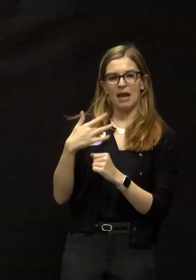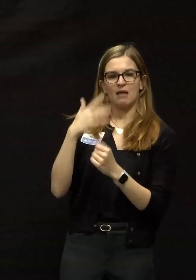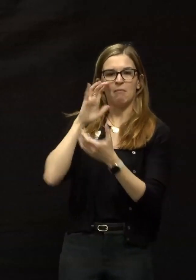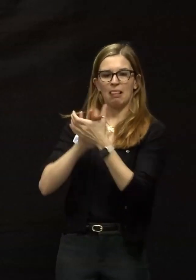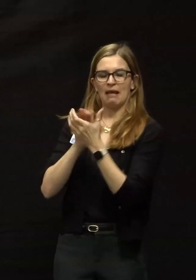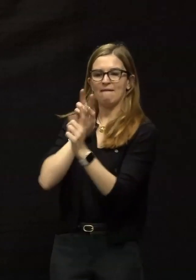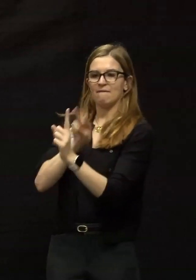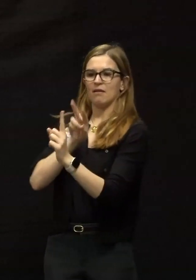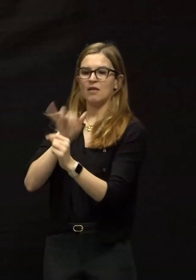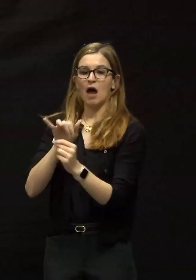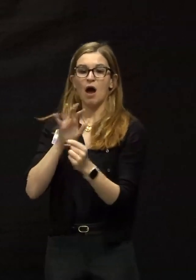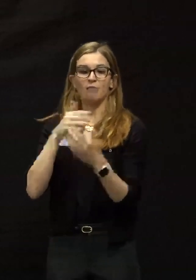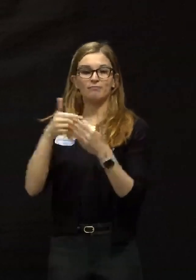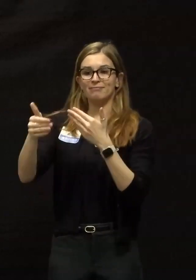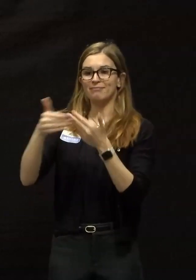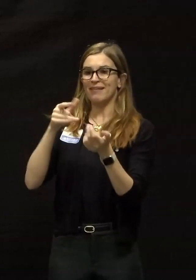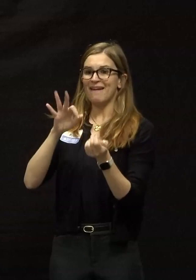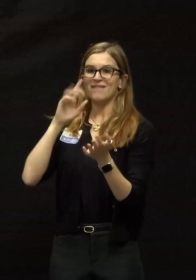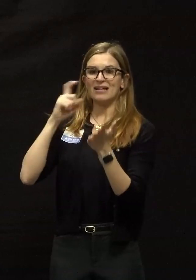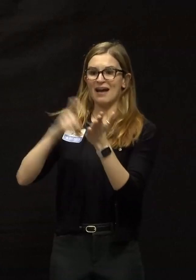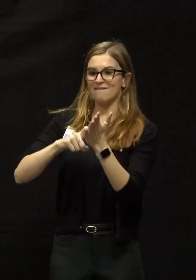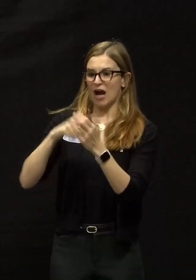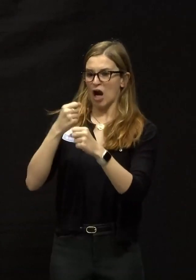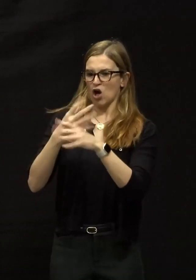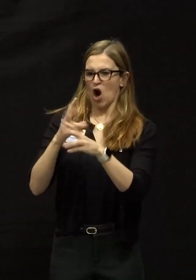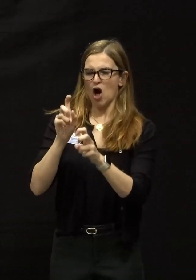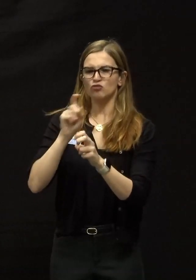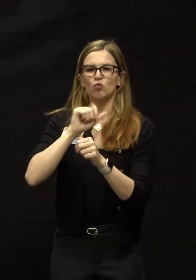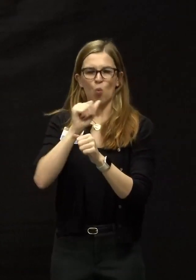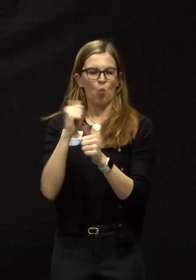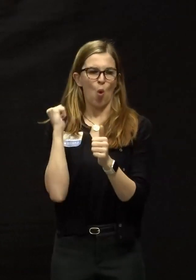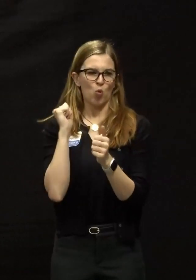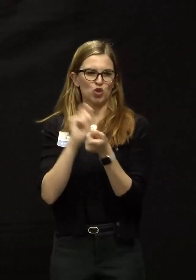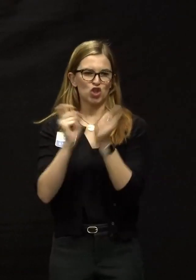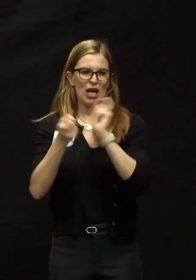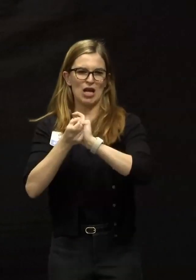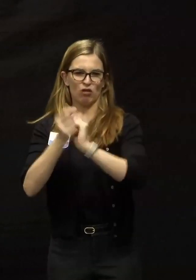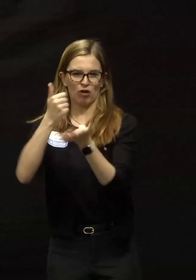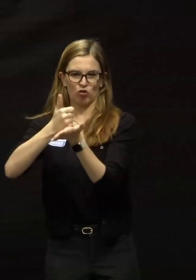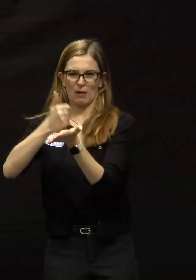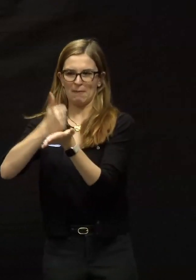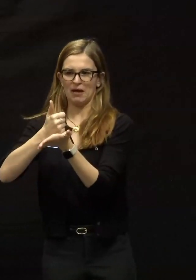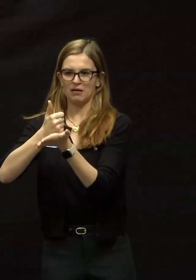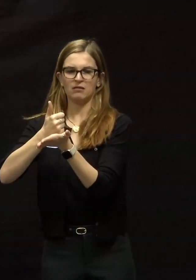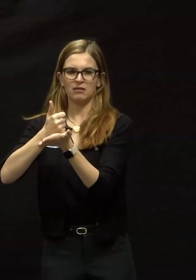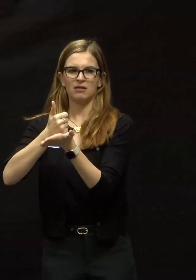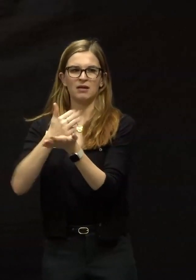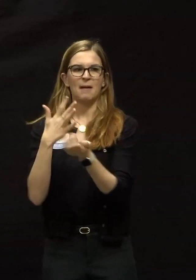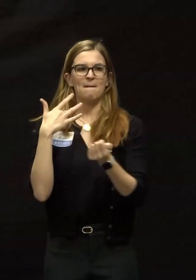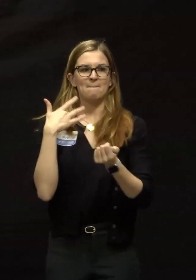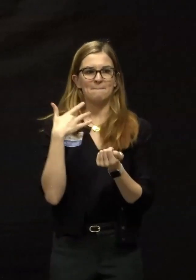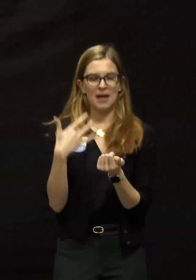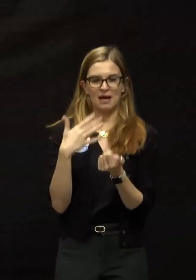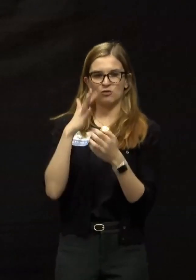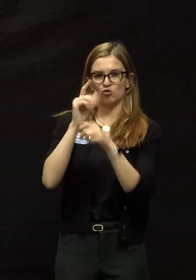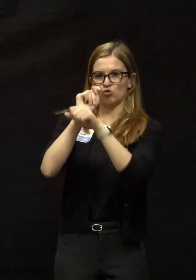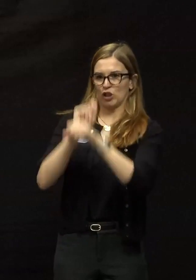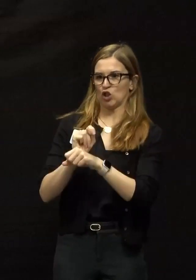It's more theoretical. And so even if they identify a cause, it won't really change the treatment.